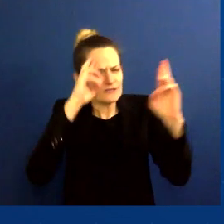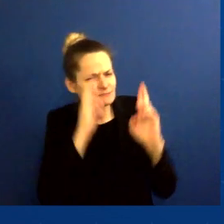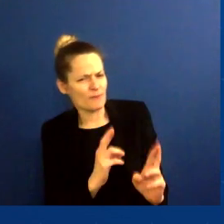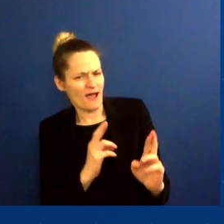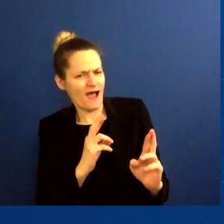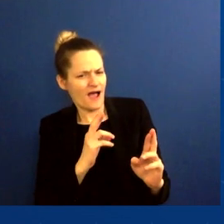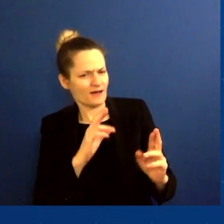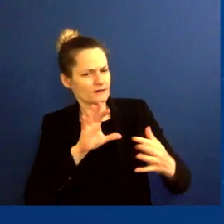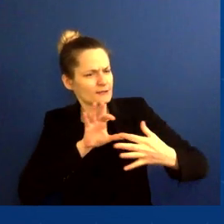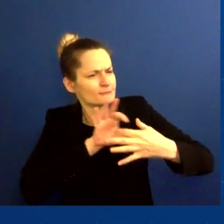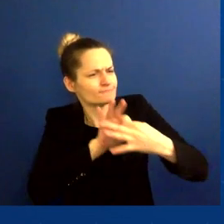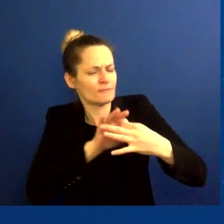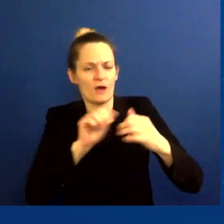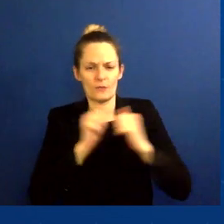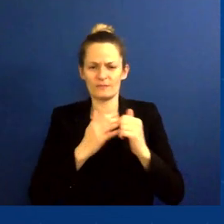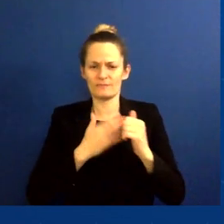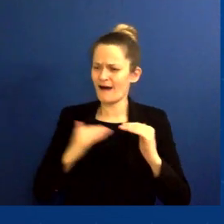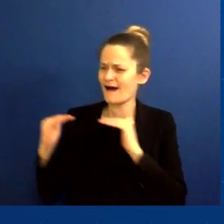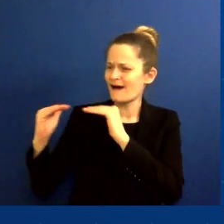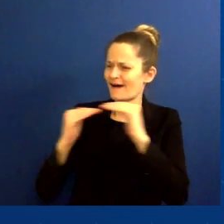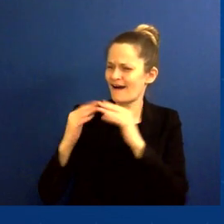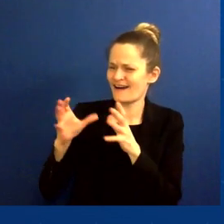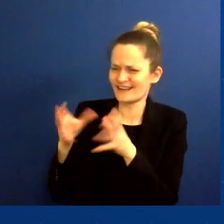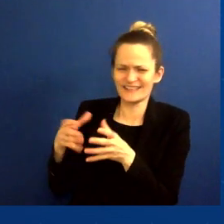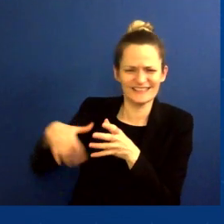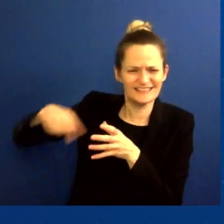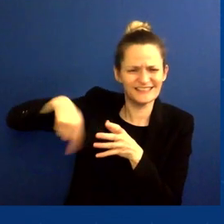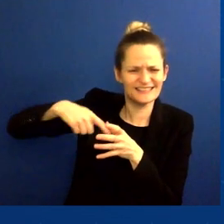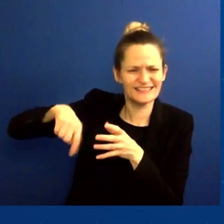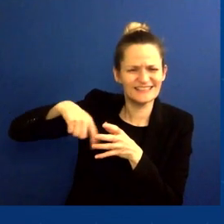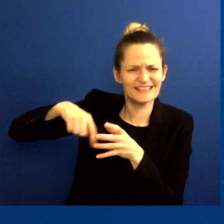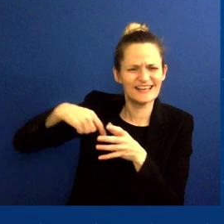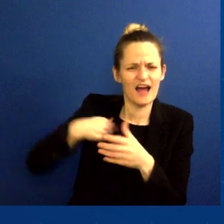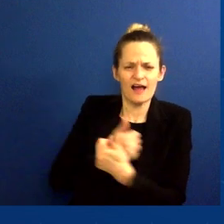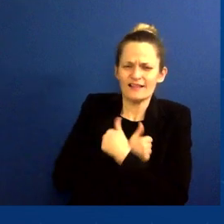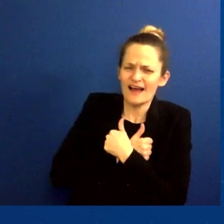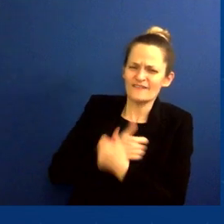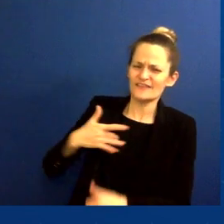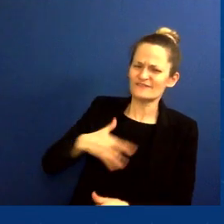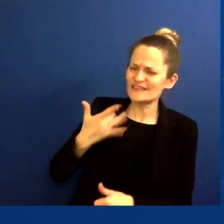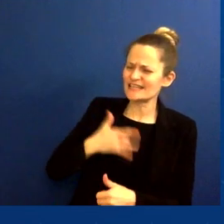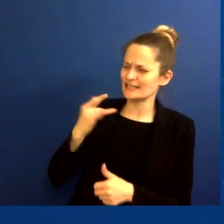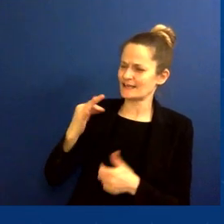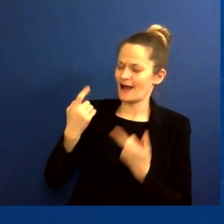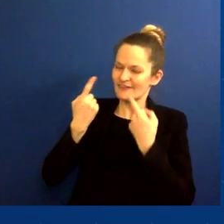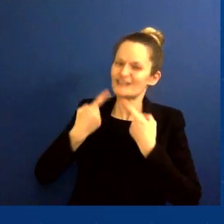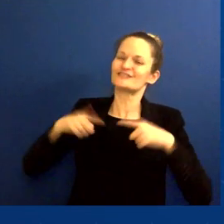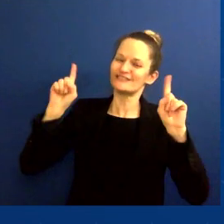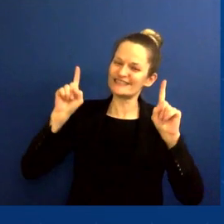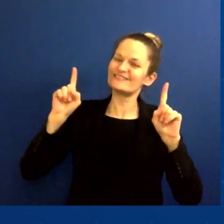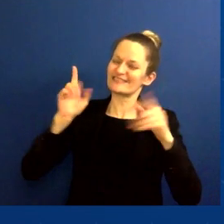I also love this achievement. I can walk to the newsroom. I want to Reagan National Airport and say I built it.